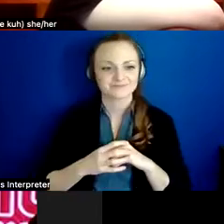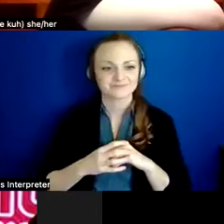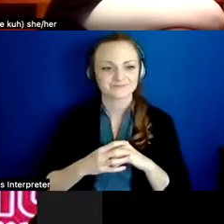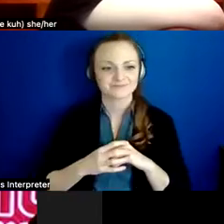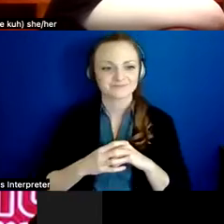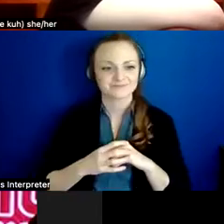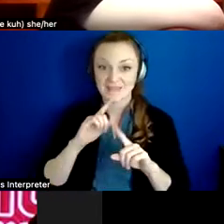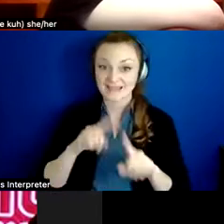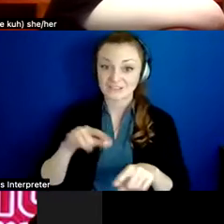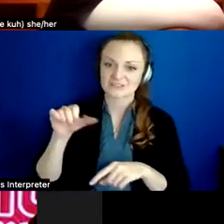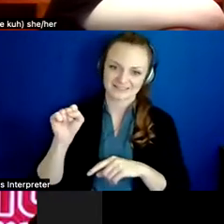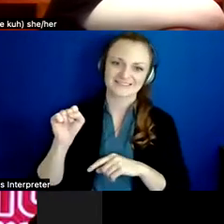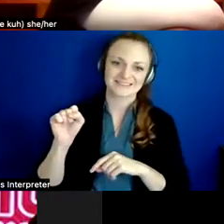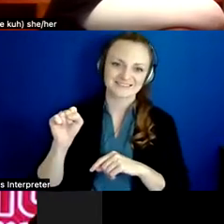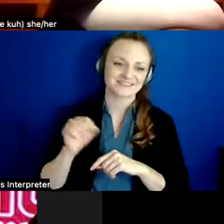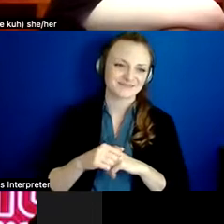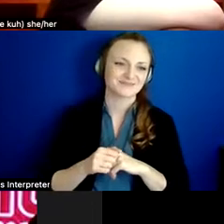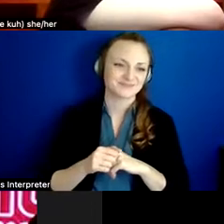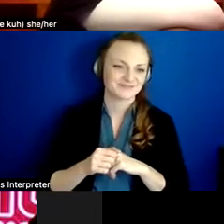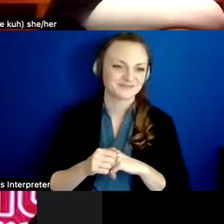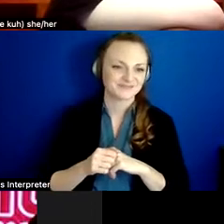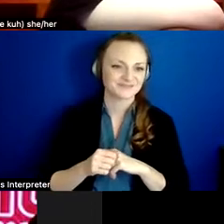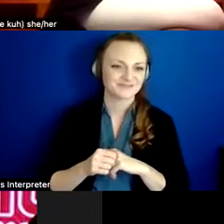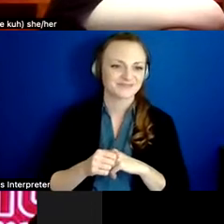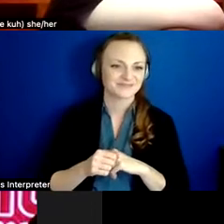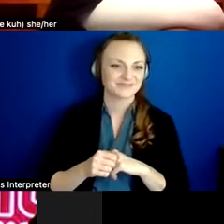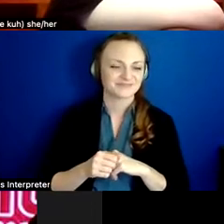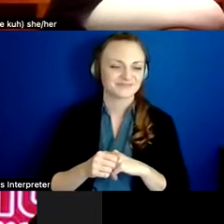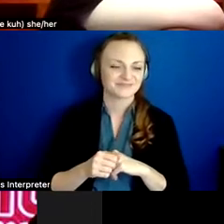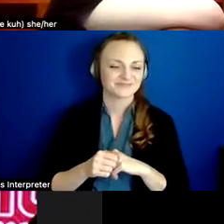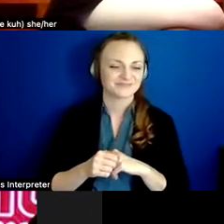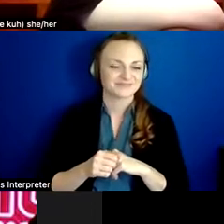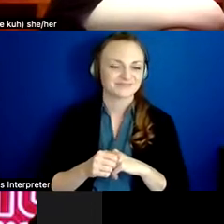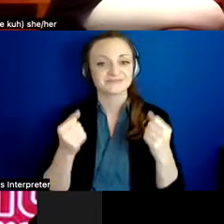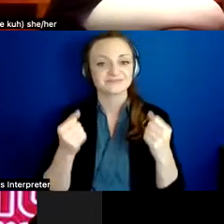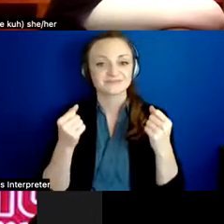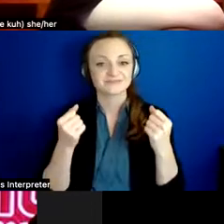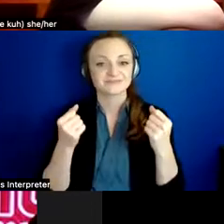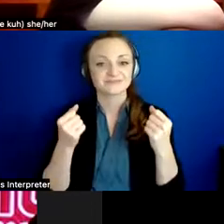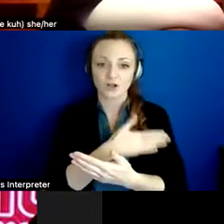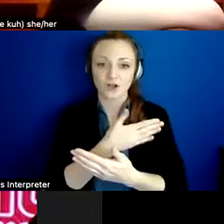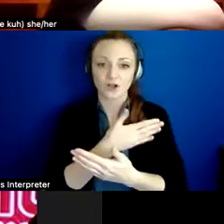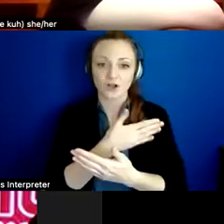is yes many of the songs that are sung at the Satyr are prayers.